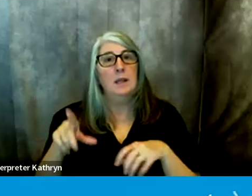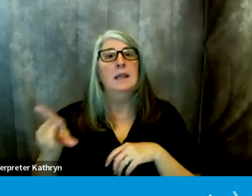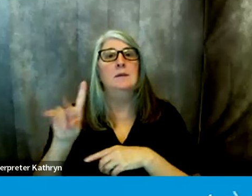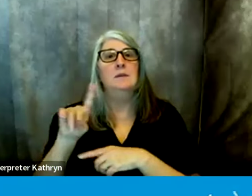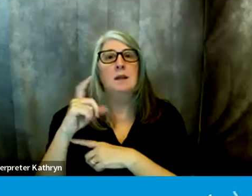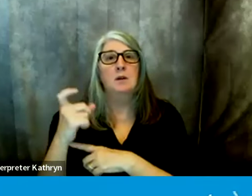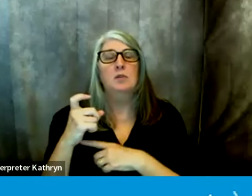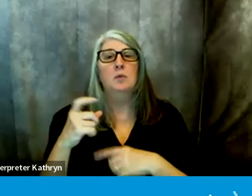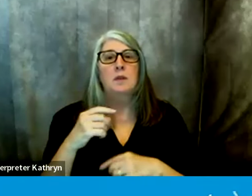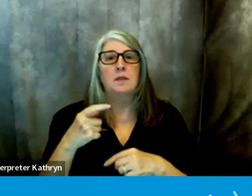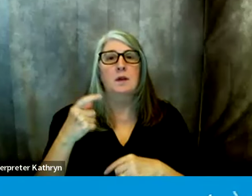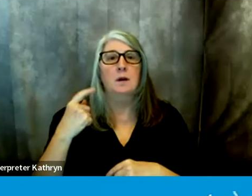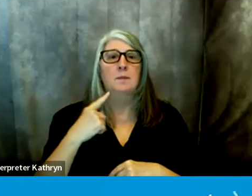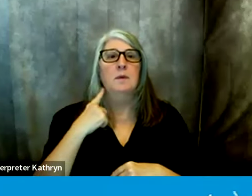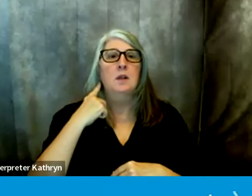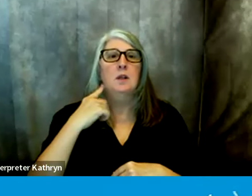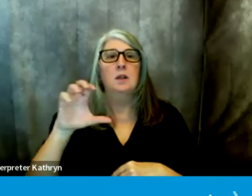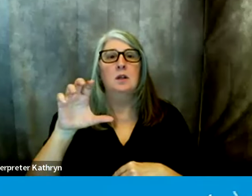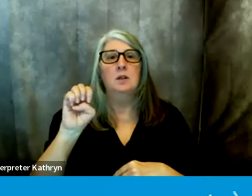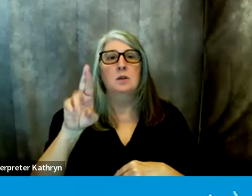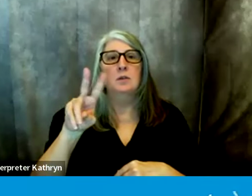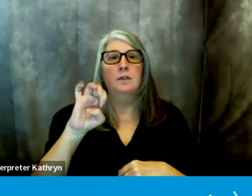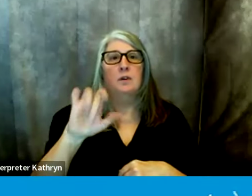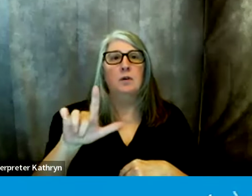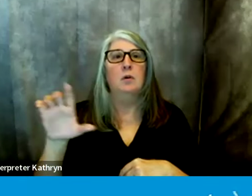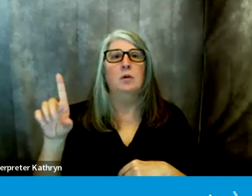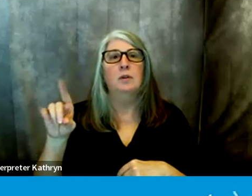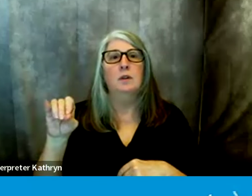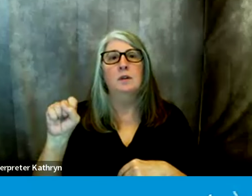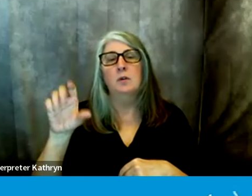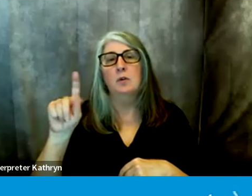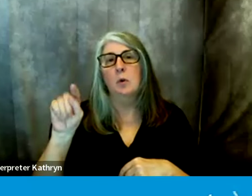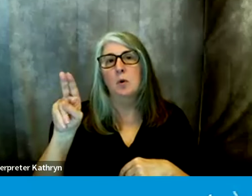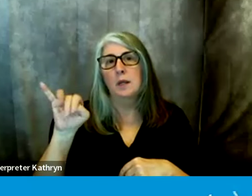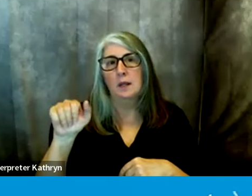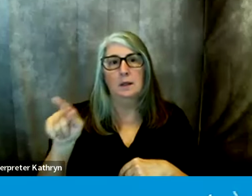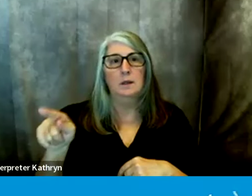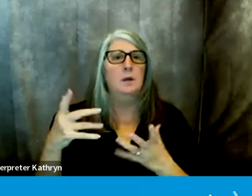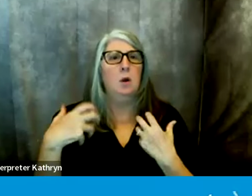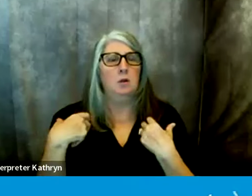to help find cures for neurological disorders. He has a little quote that he's coined here.